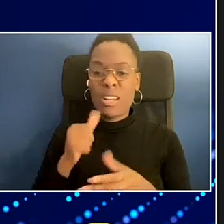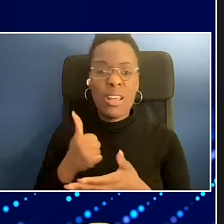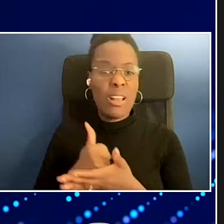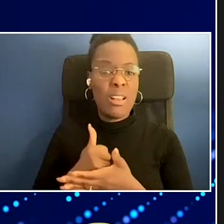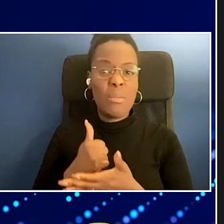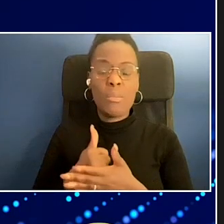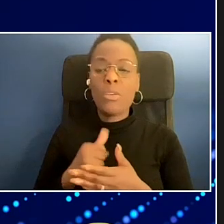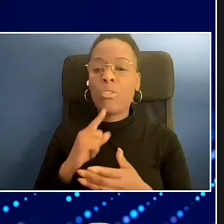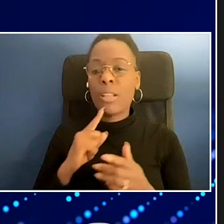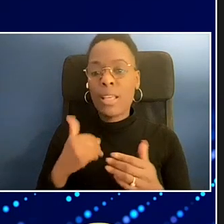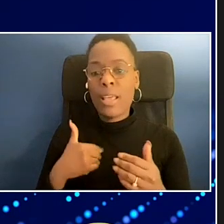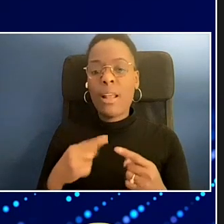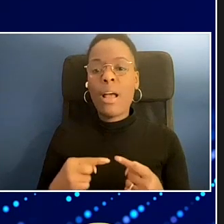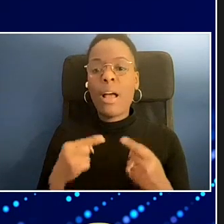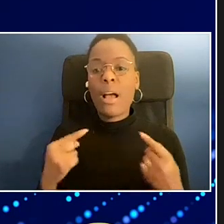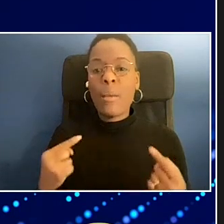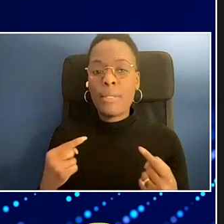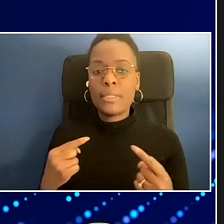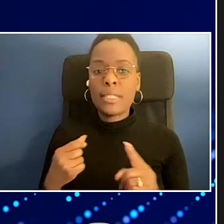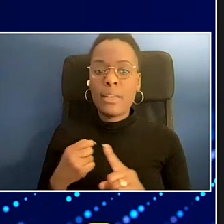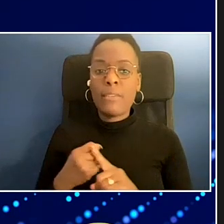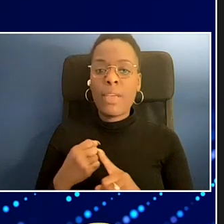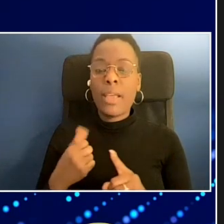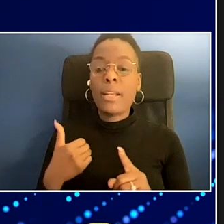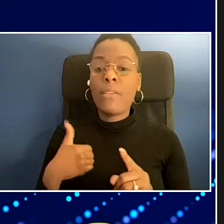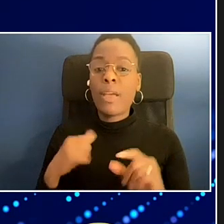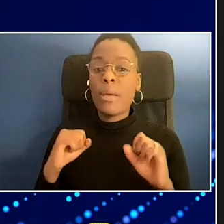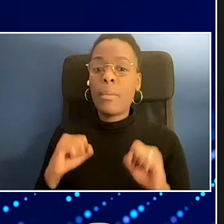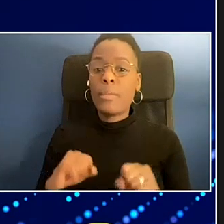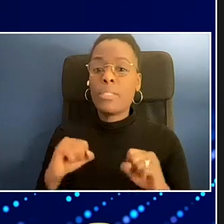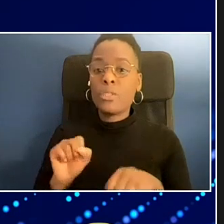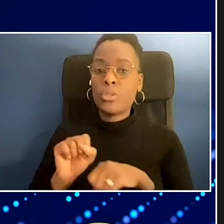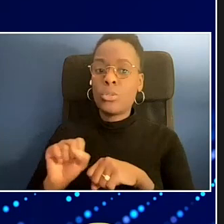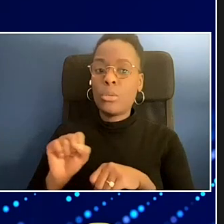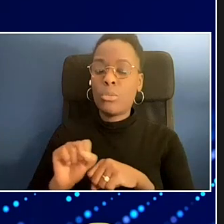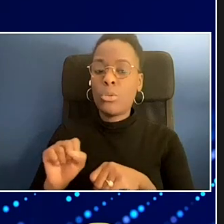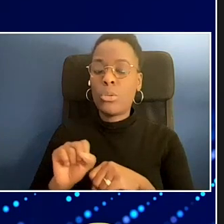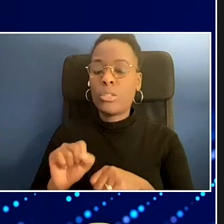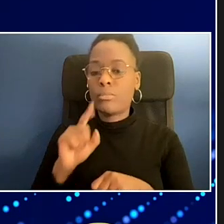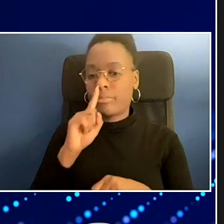I've had potential employers kind of scoff at a degree from DeVry.